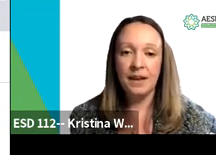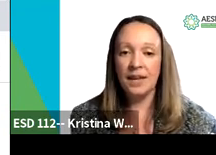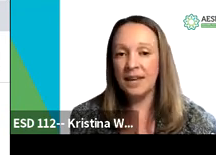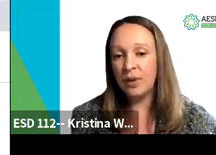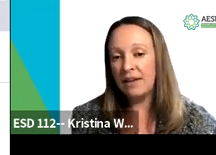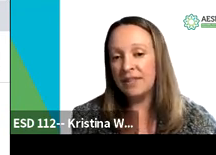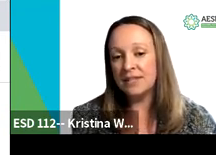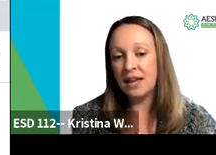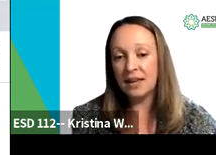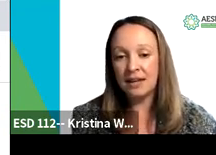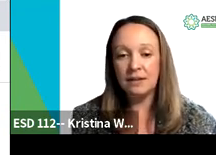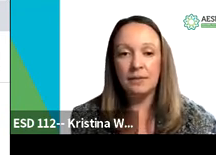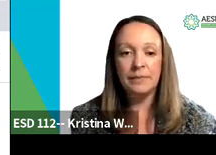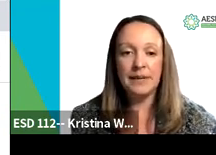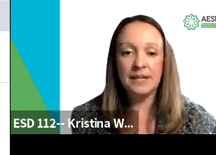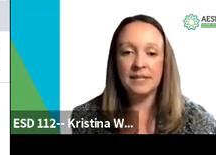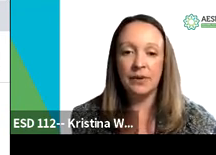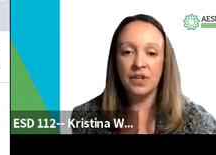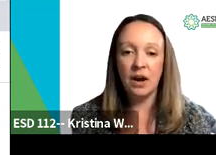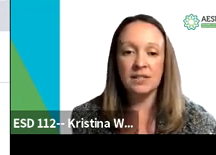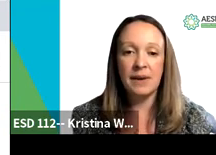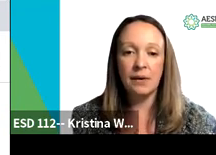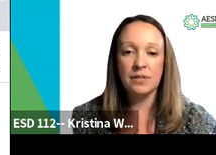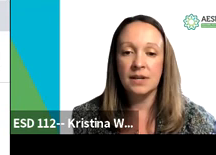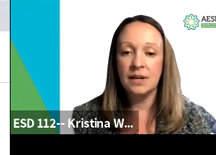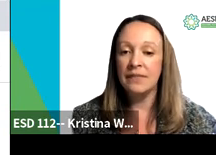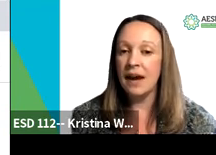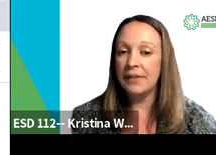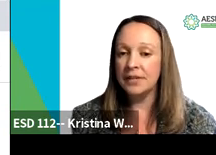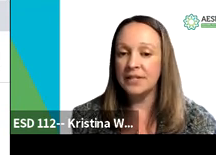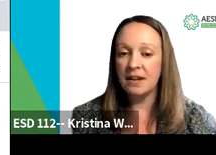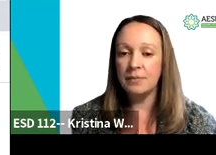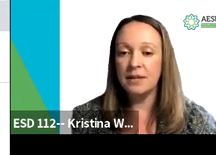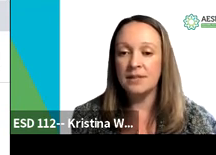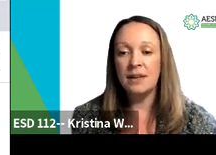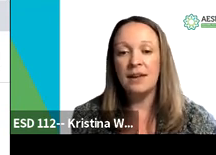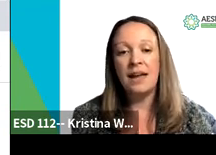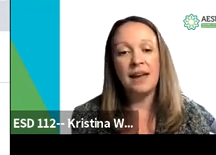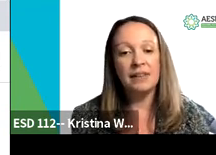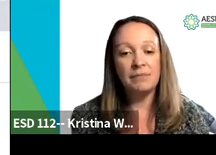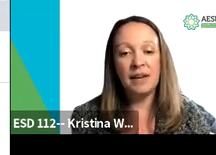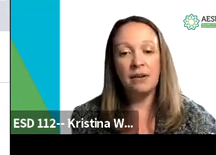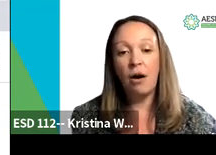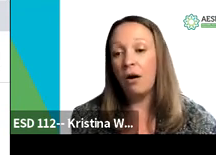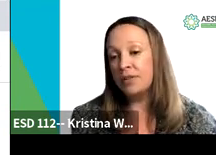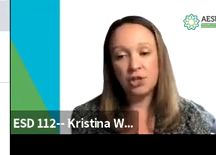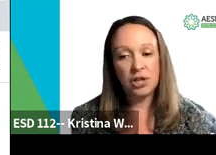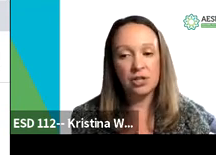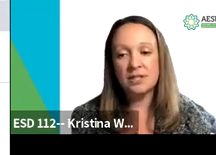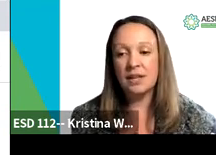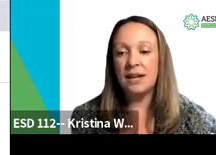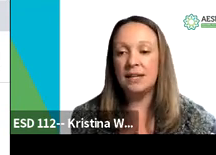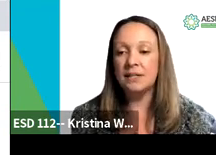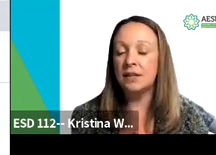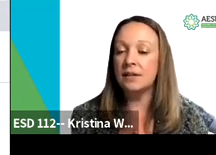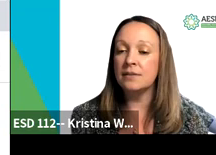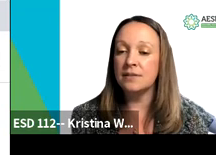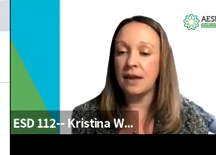ESD 112-- Kristina Wambold: Again, we have the Assign piece that we've talked about the other assigned piece. And now that I've made all these changes. I need to click Save.